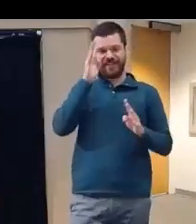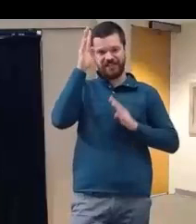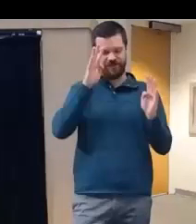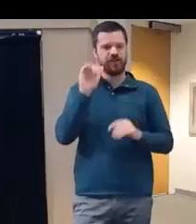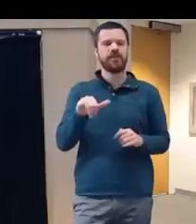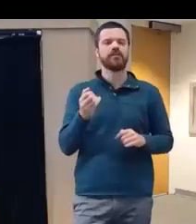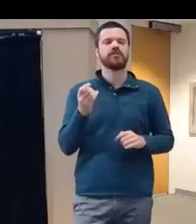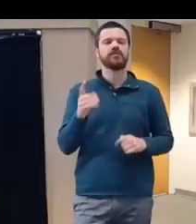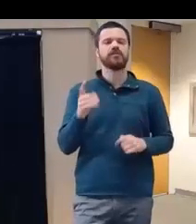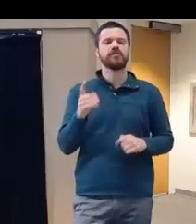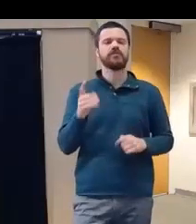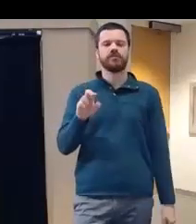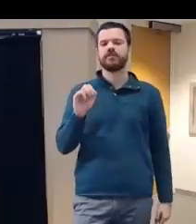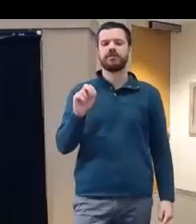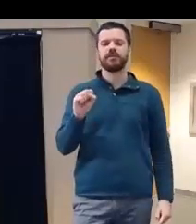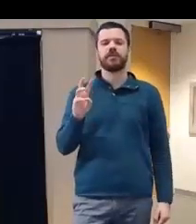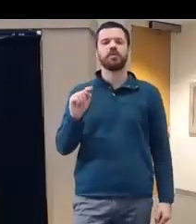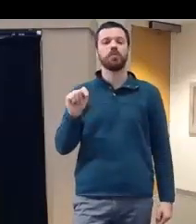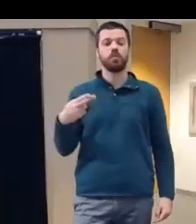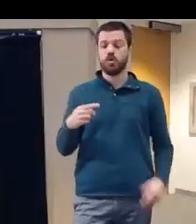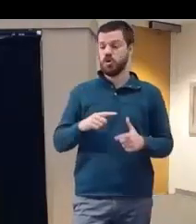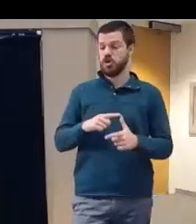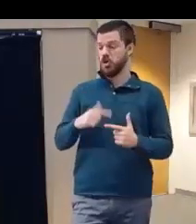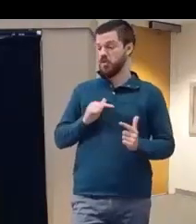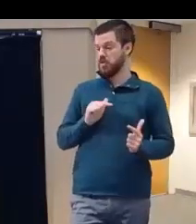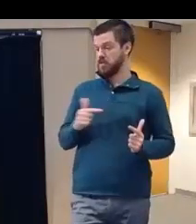Ainsworth and we're going to just take turns and then I will round us out here at the end